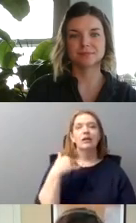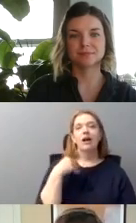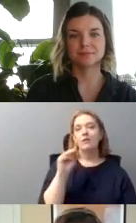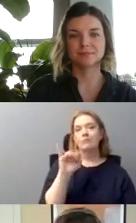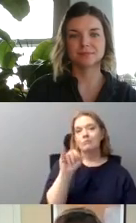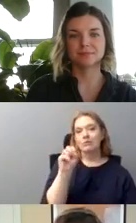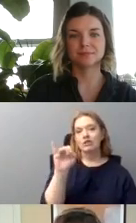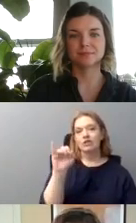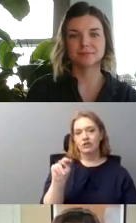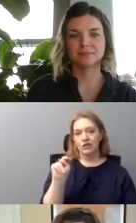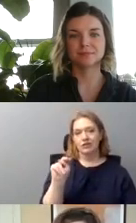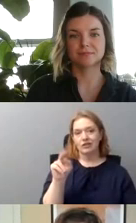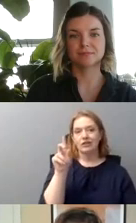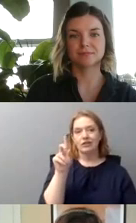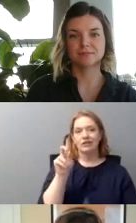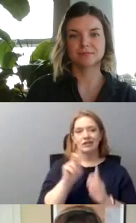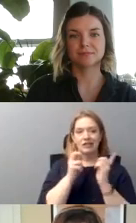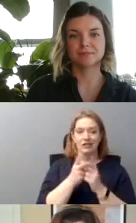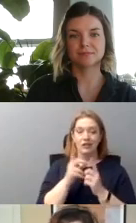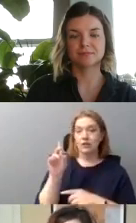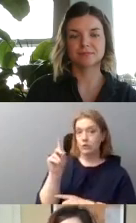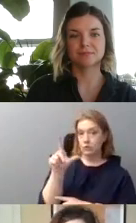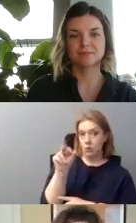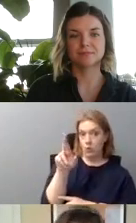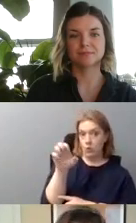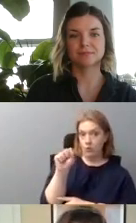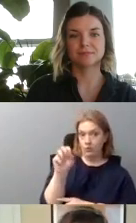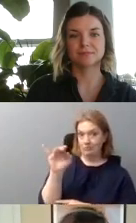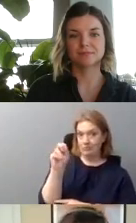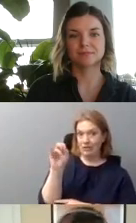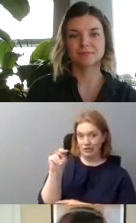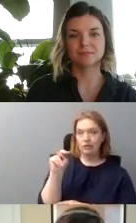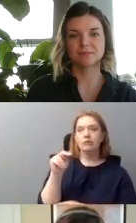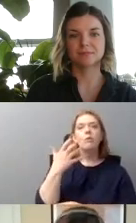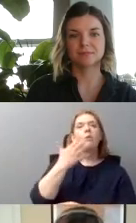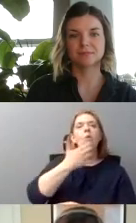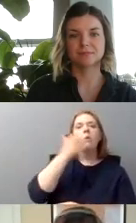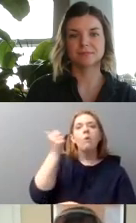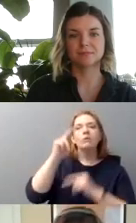which remains as the city's oldest intact building at the northwest section of this neighborhood.